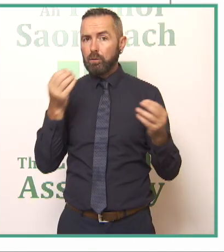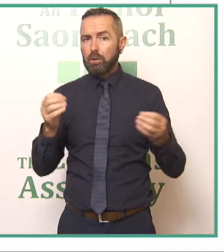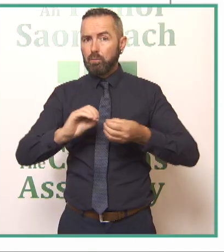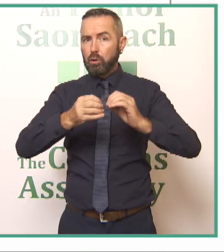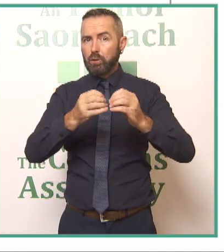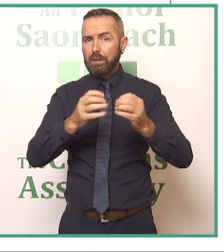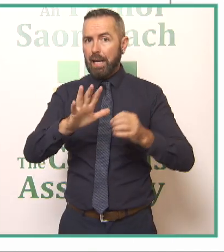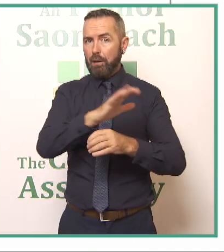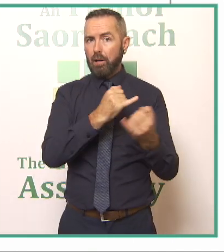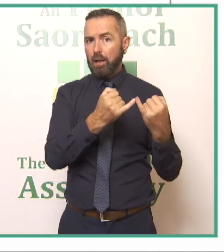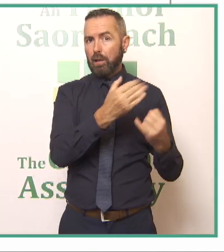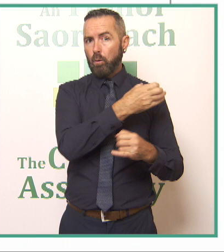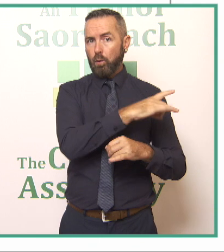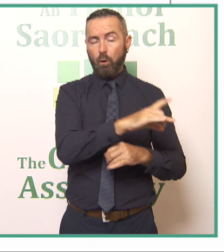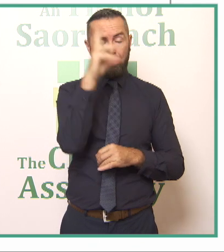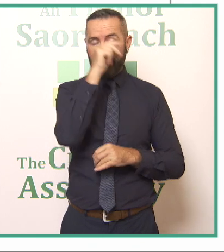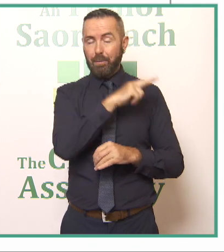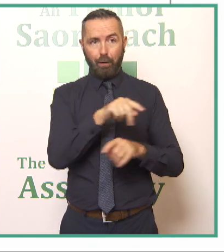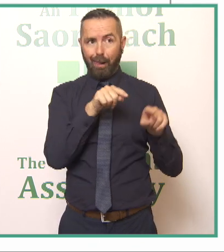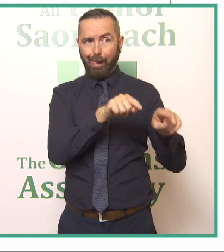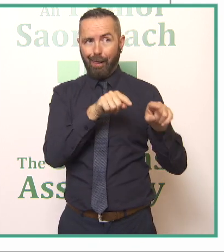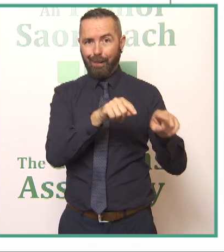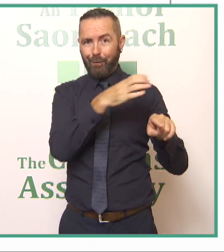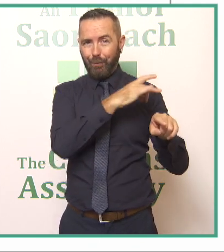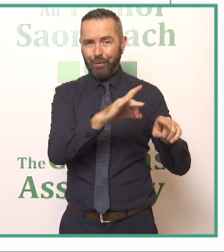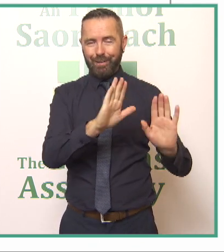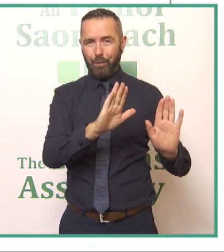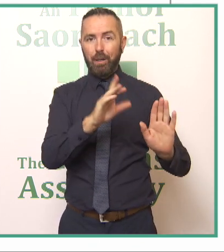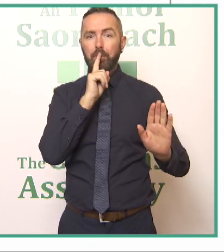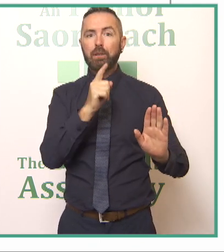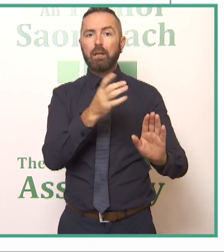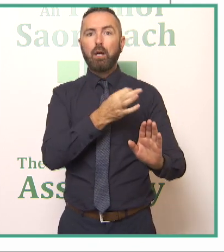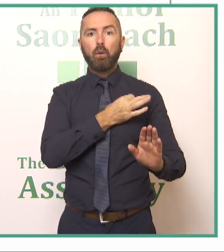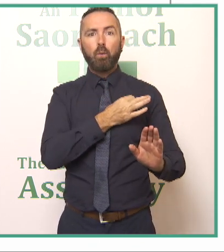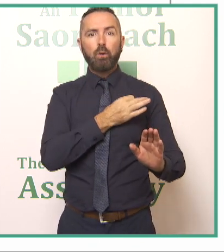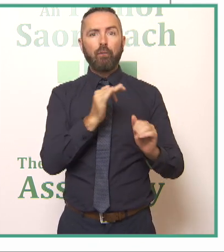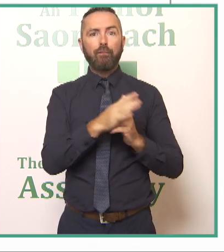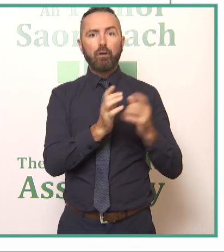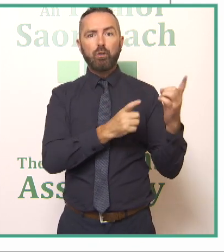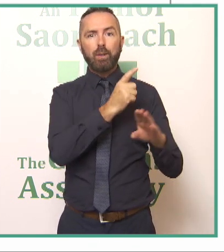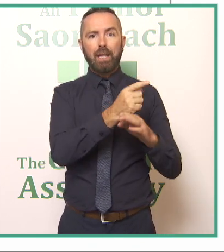for example just are not picking honorable one example of it are very good at that we can't make